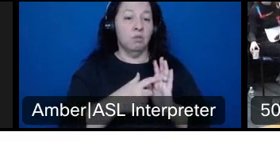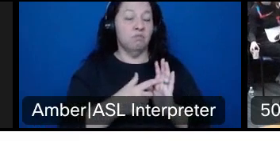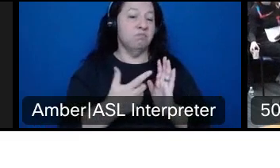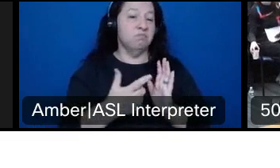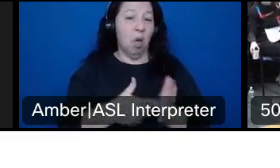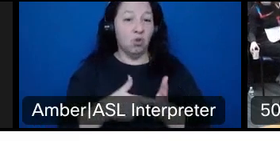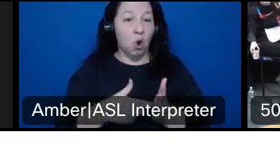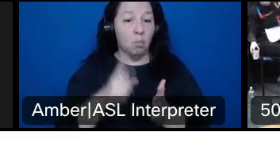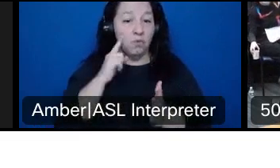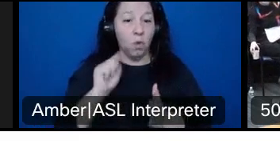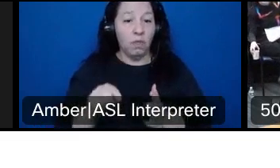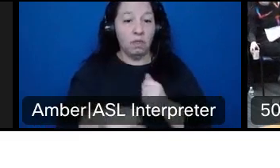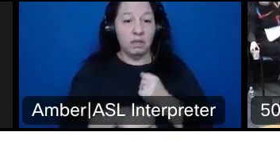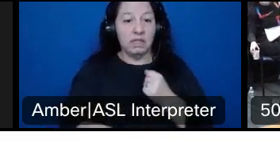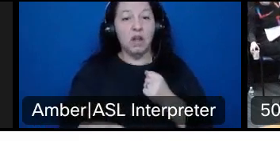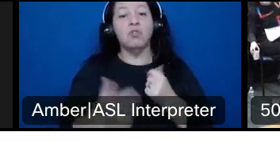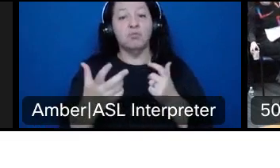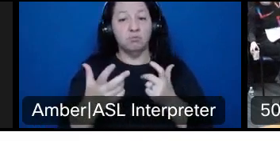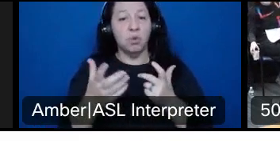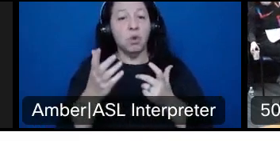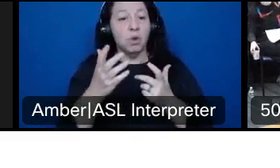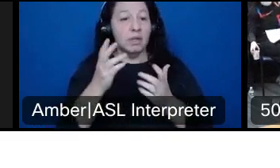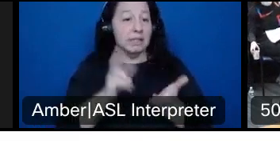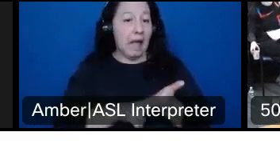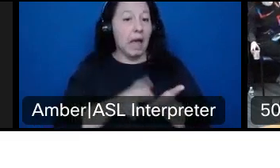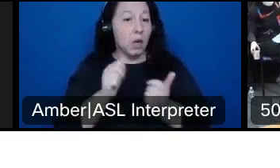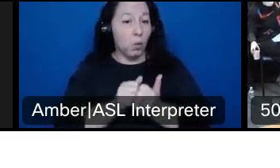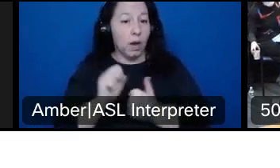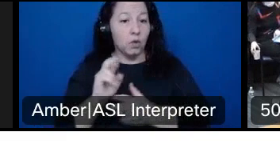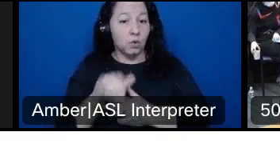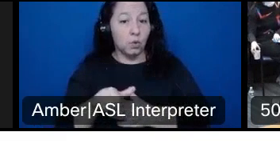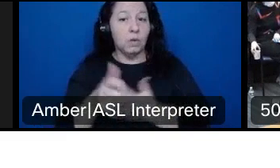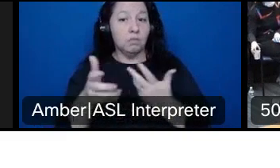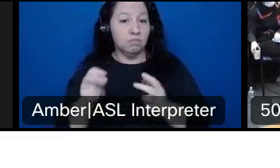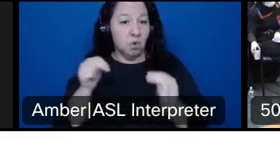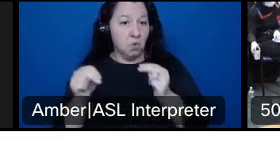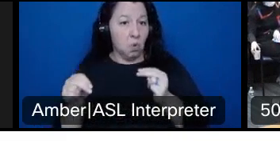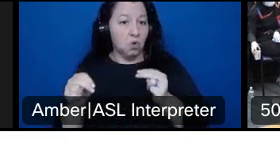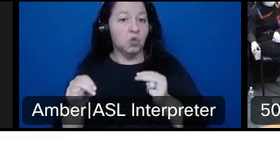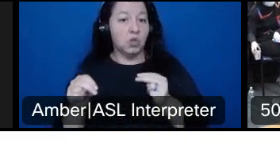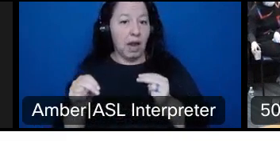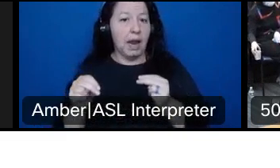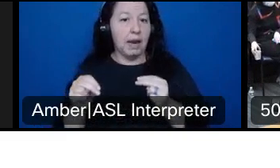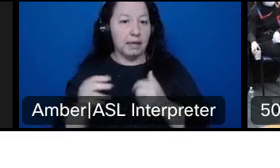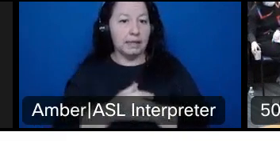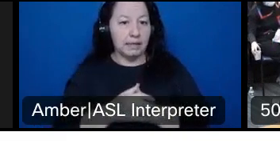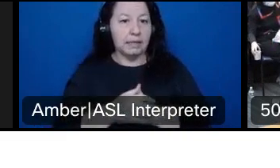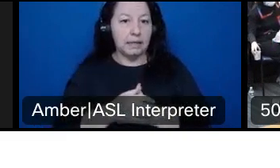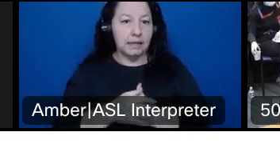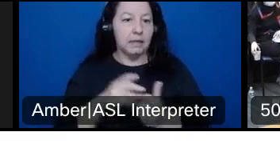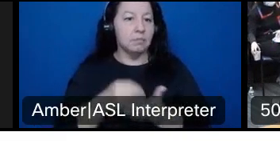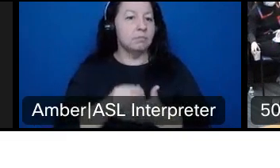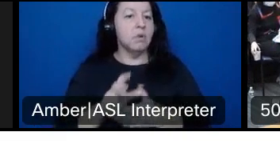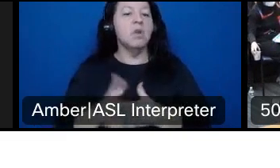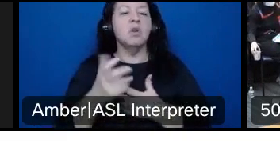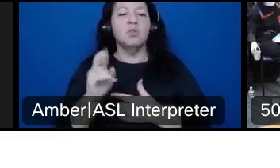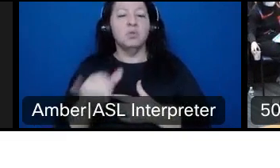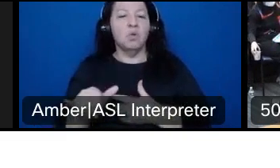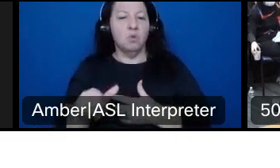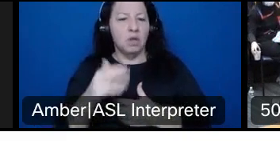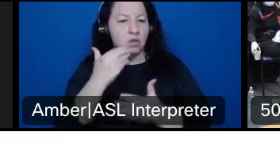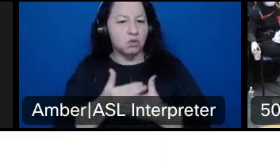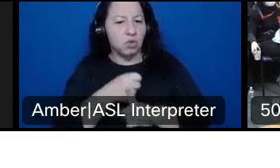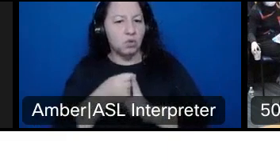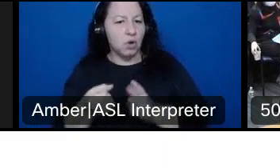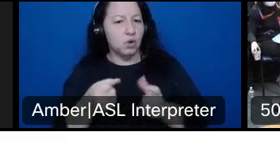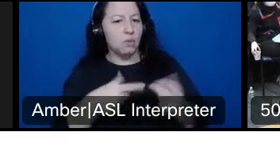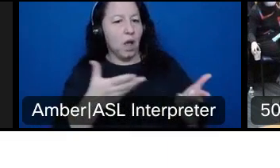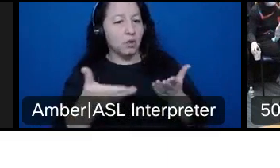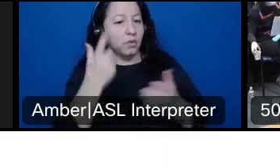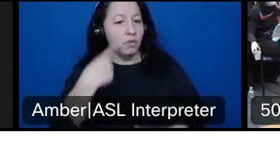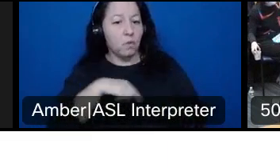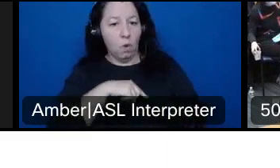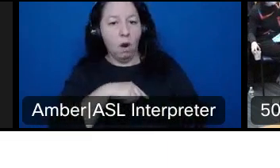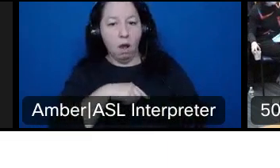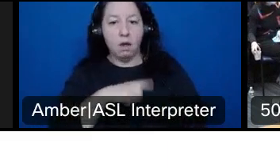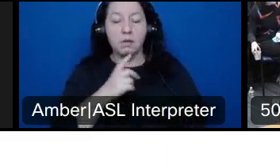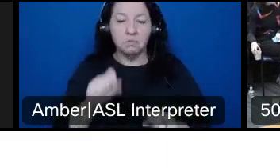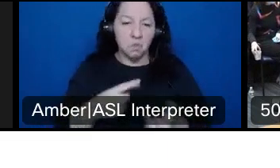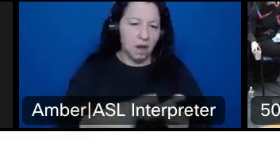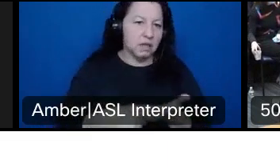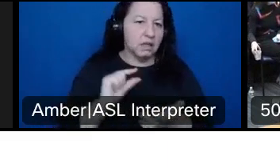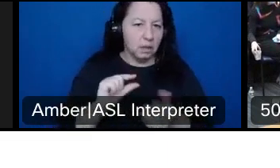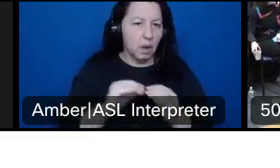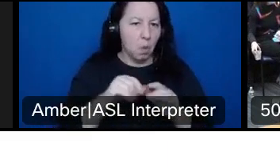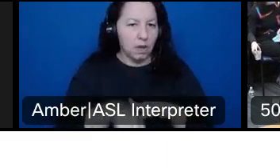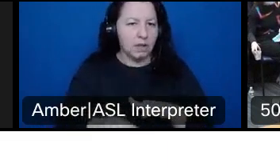Is, uh, being signed with Sunni? It's, it's a negotiated, uh, acquisition, uh, as soon as especially, you know, well, positioned to, you know, serve us. Well, I think we can talk a little bit about the relationship, you know, that we have, you know, with them.